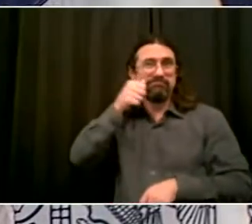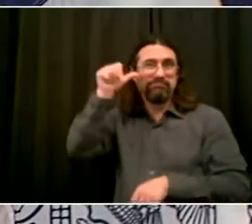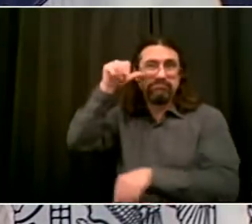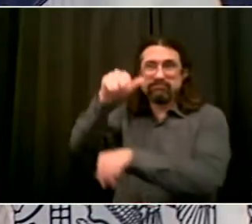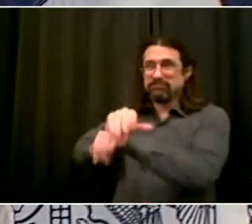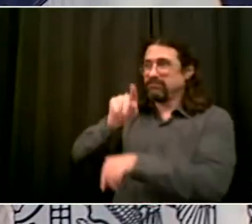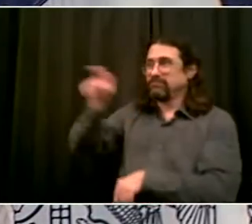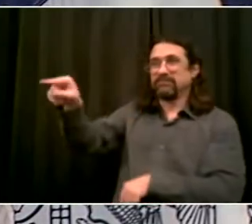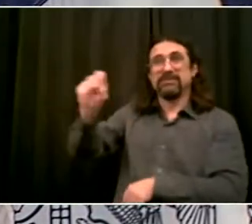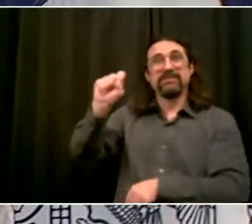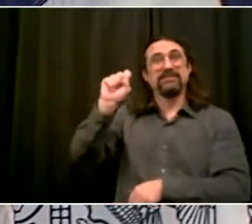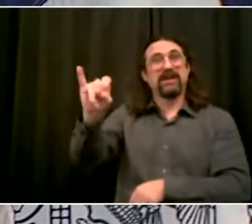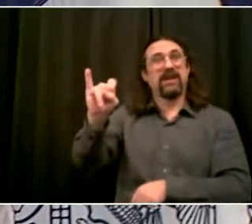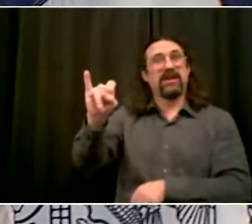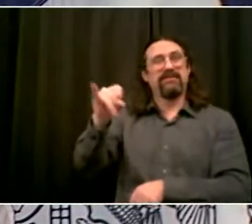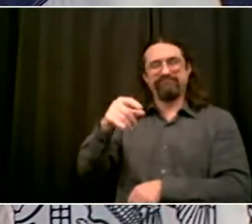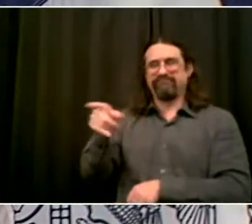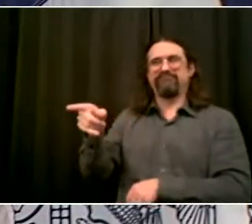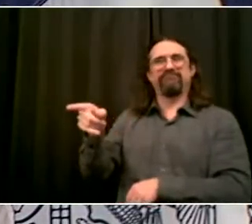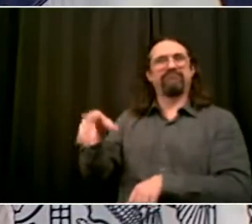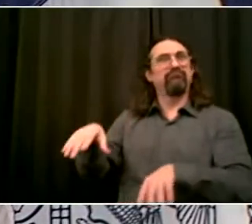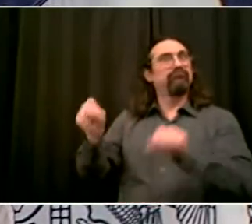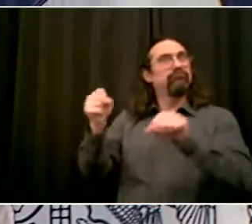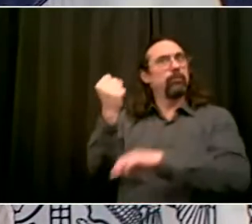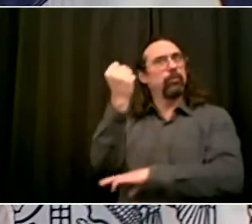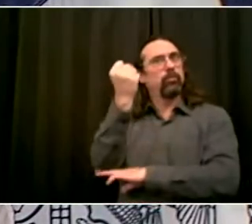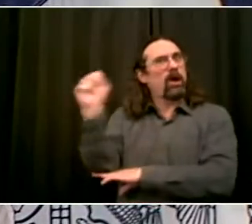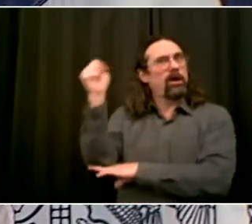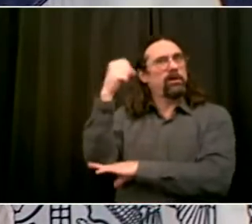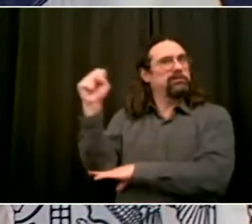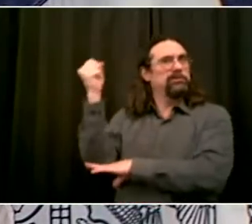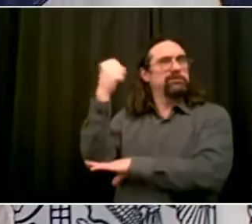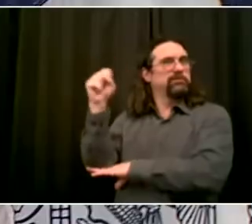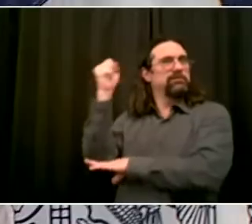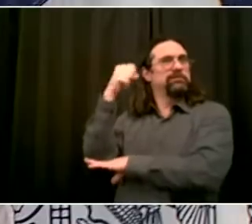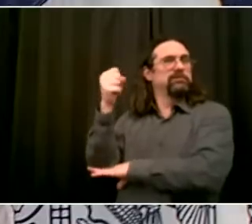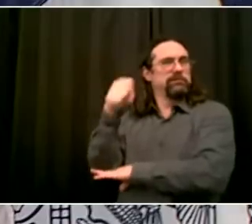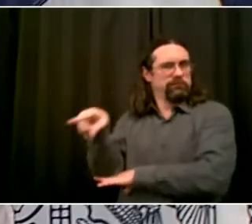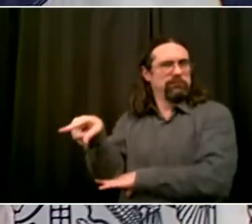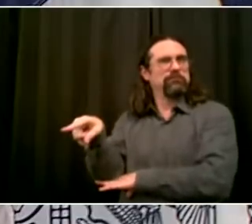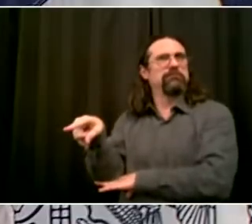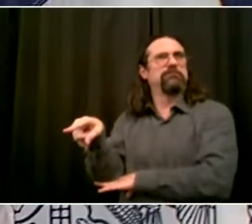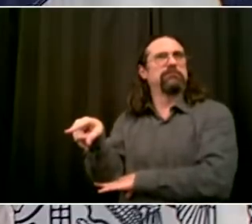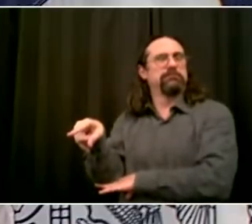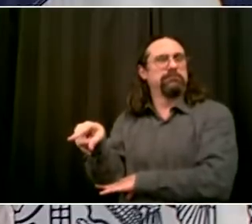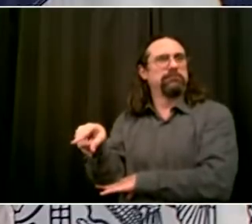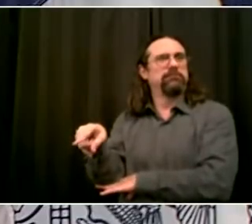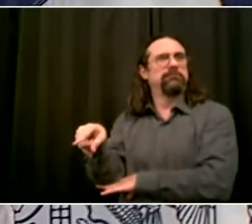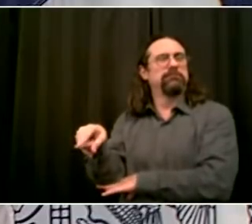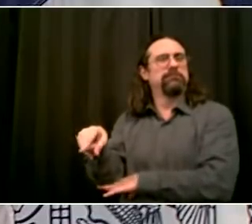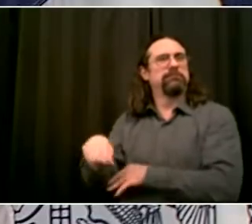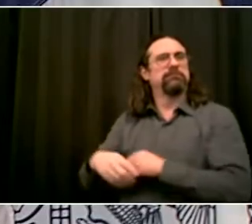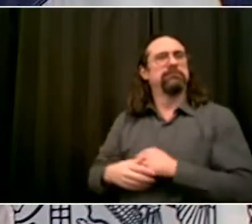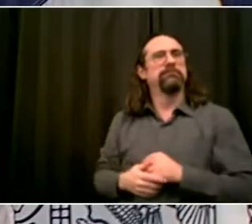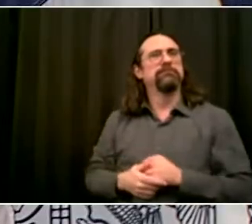THE SITUATION. THAT IS A VERY IMPORTANT QUESTION. I WANT TO